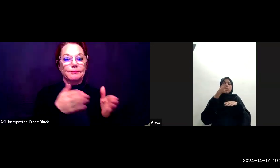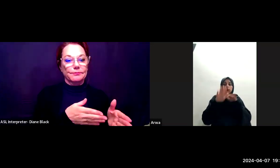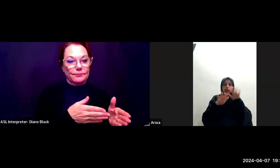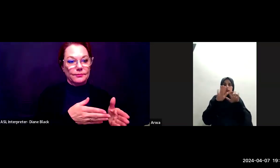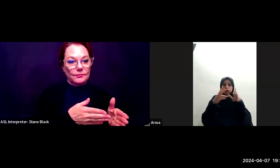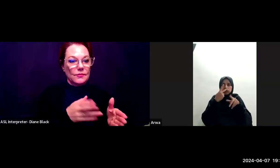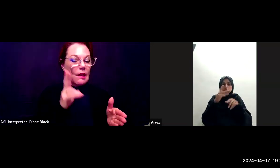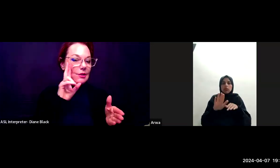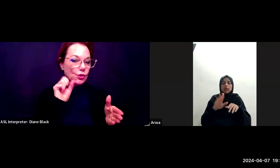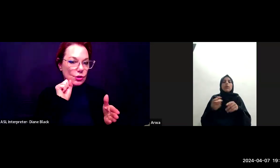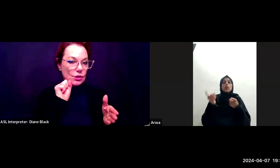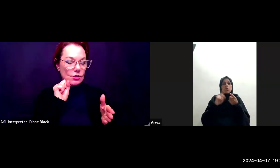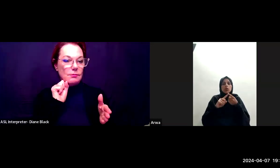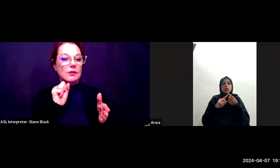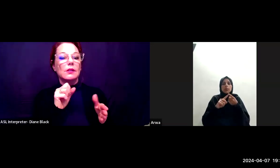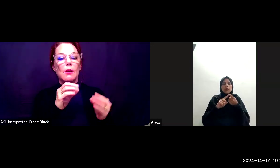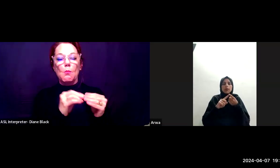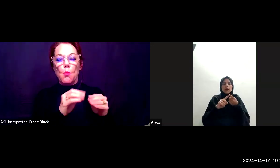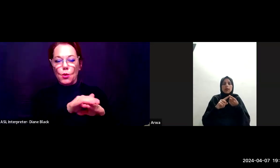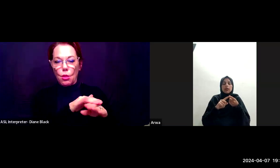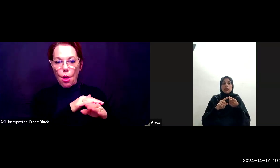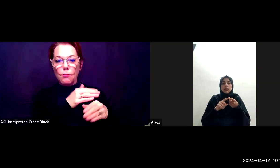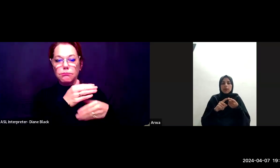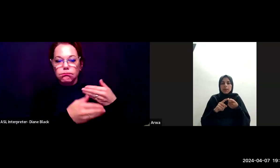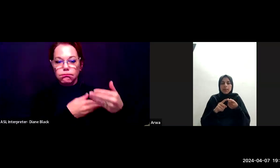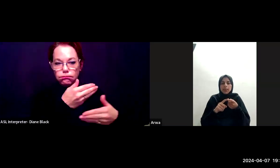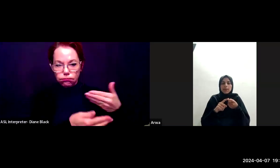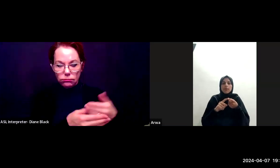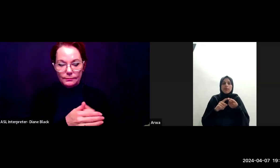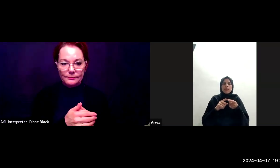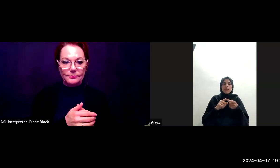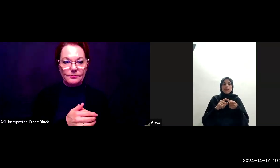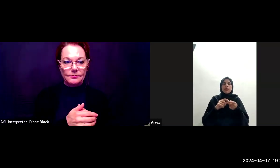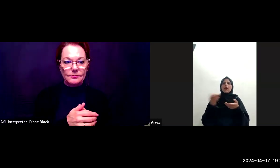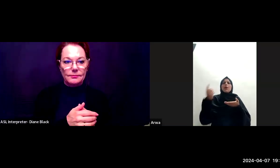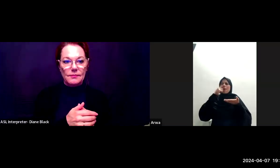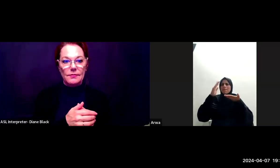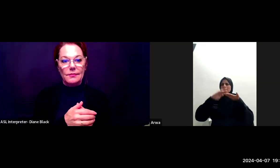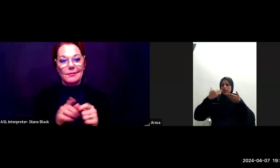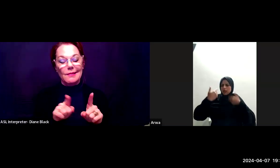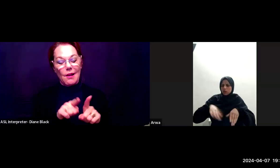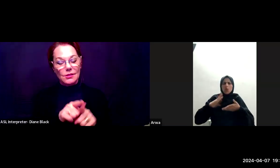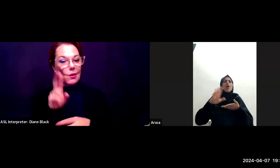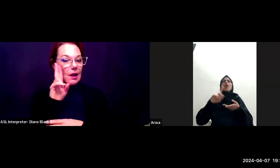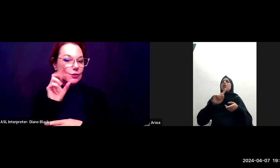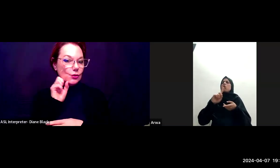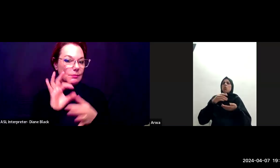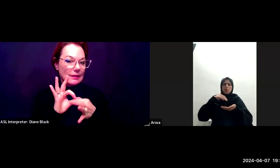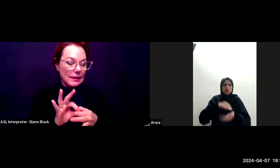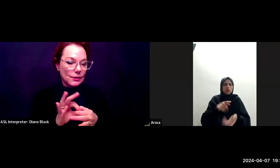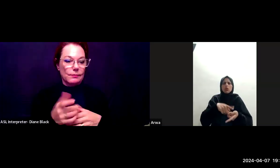not only that it has lot of implications about the marriage and next child and so on. And therefore I